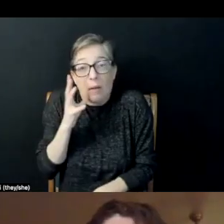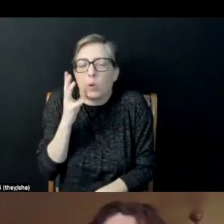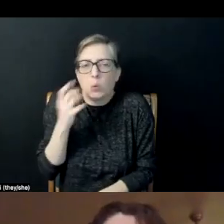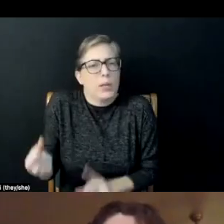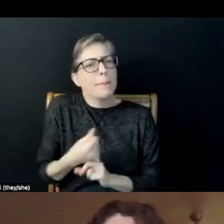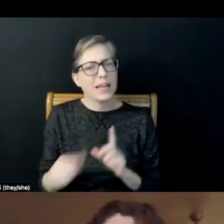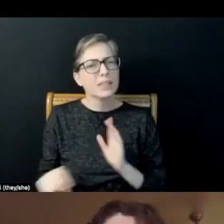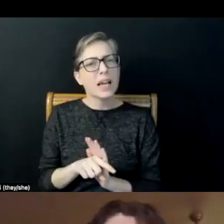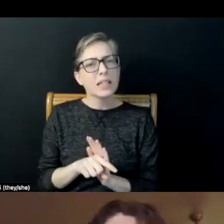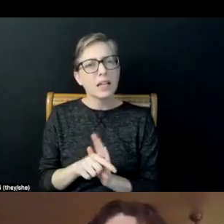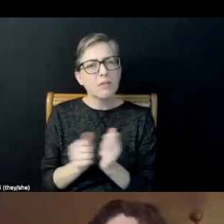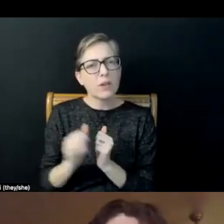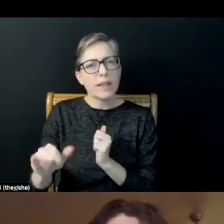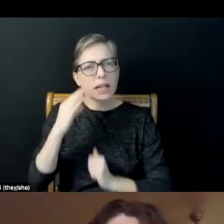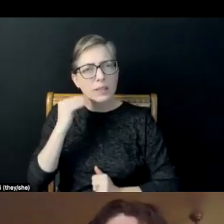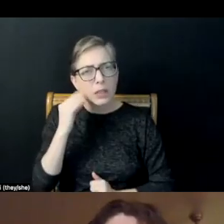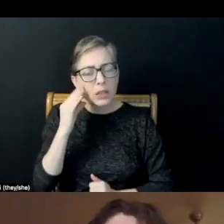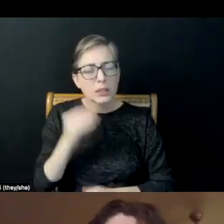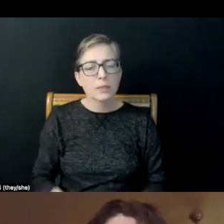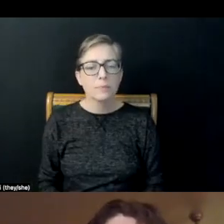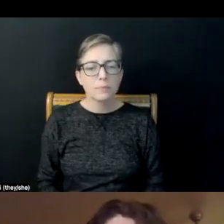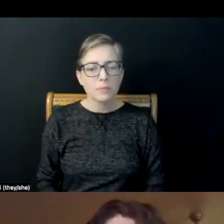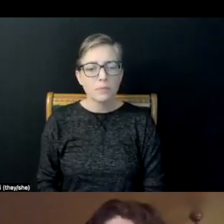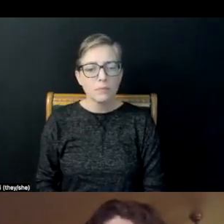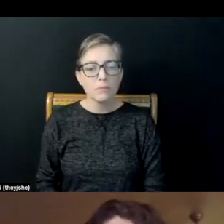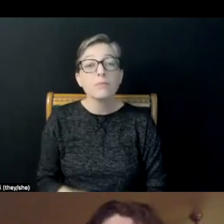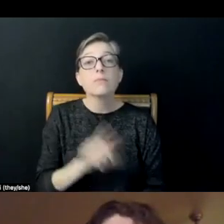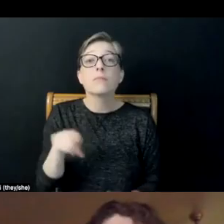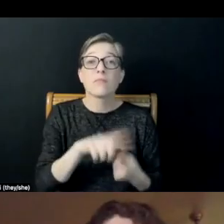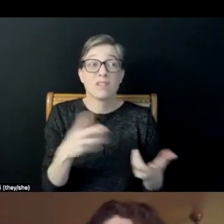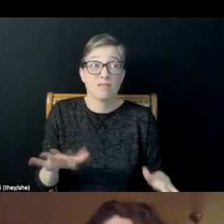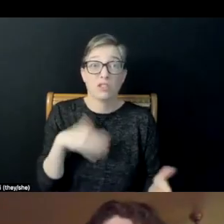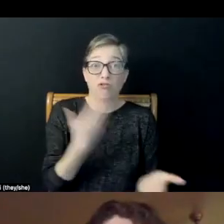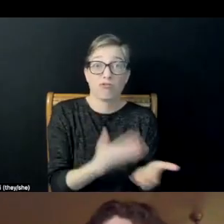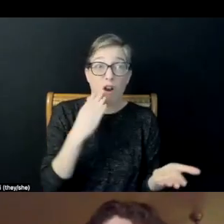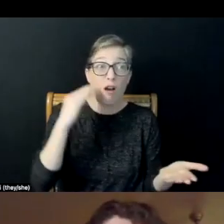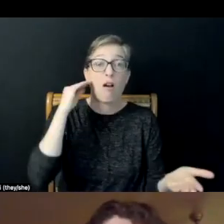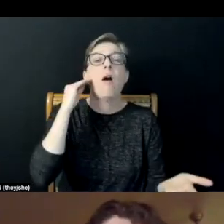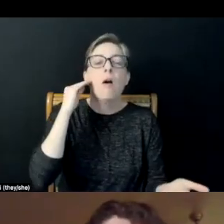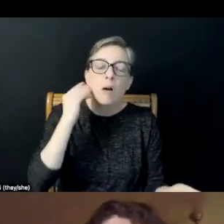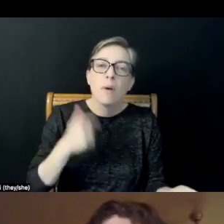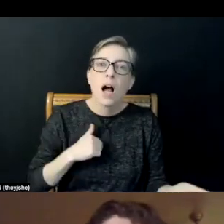I even suffered panic attacks after we came home. I find it ironic when I think about how we were